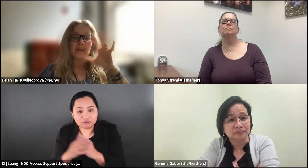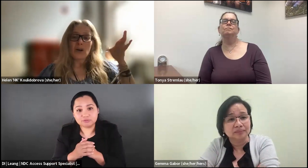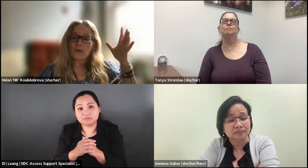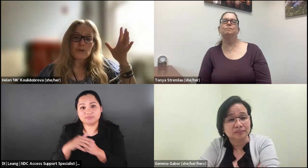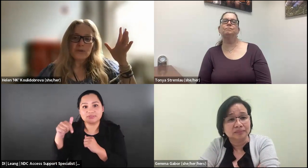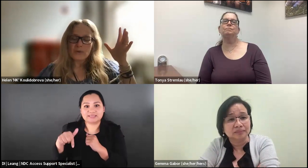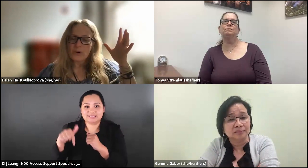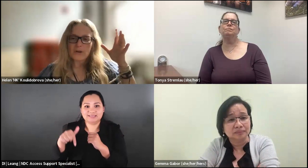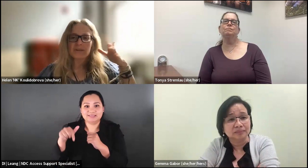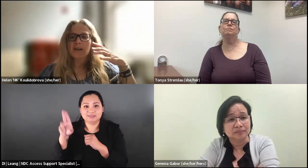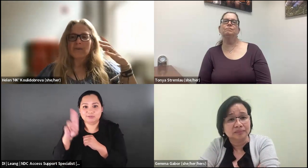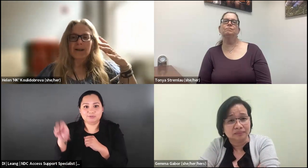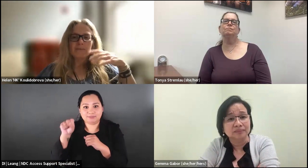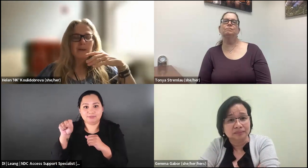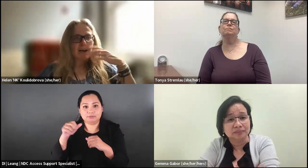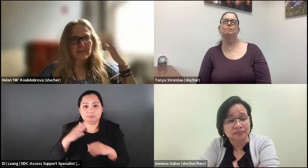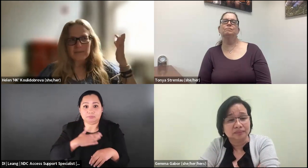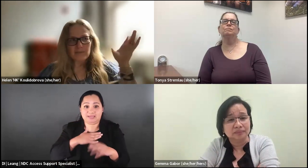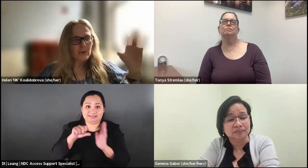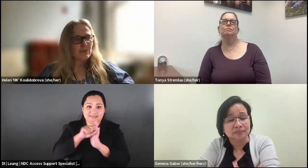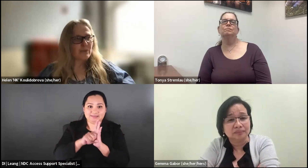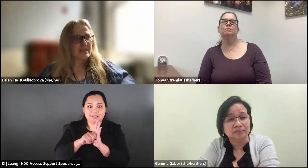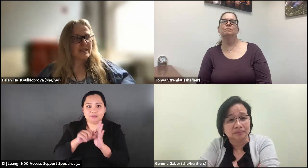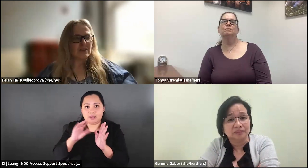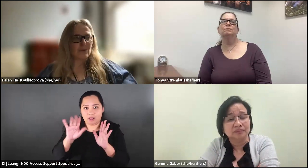but also, in the world, both when